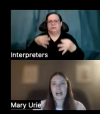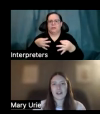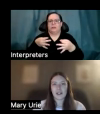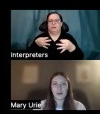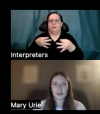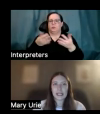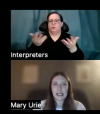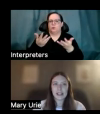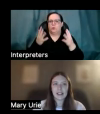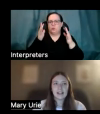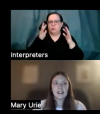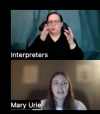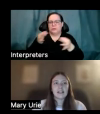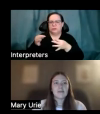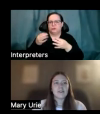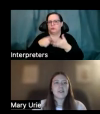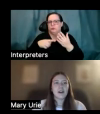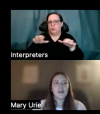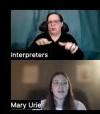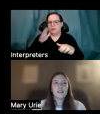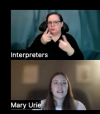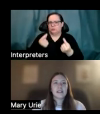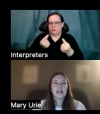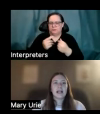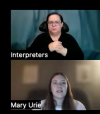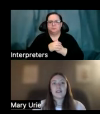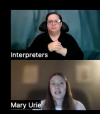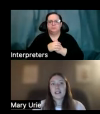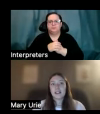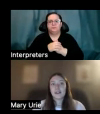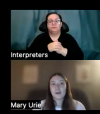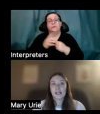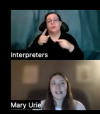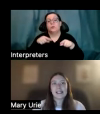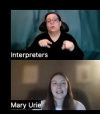actions we will take. So, as you're telling your story, think